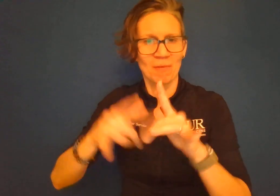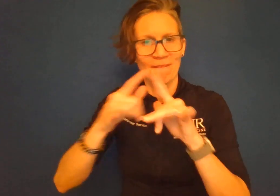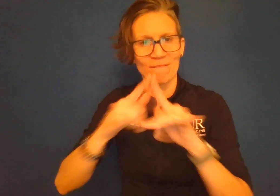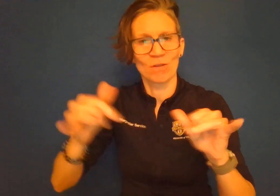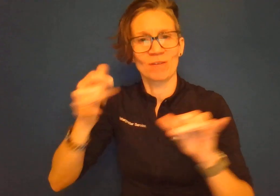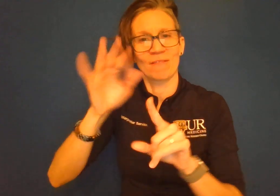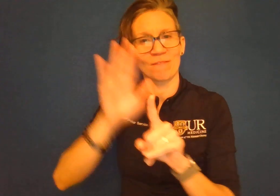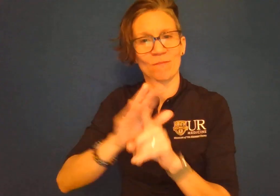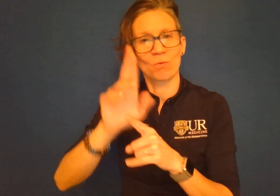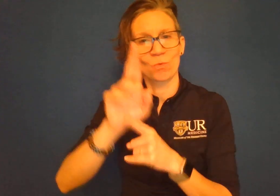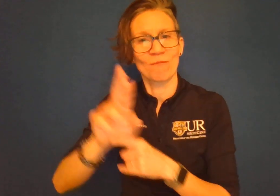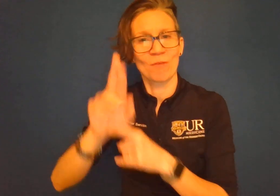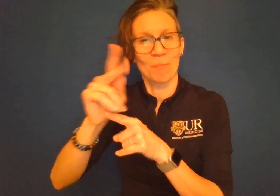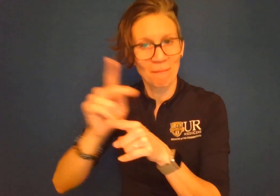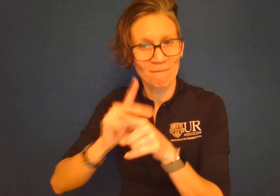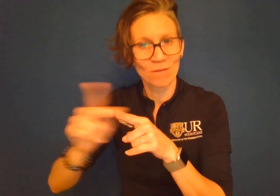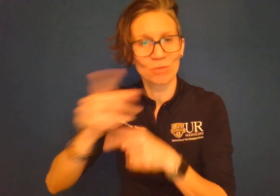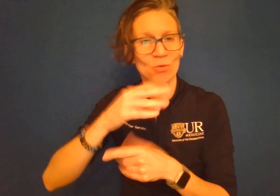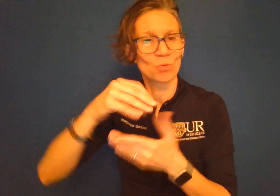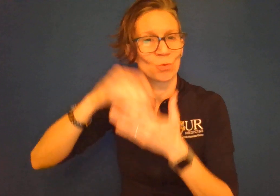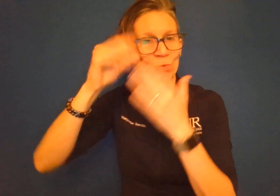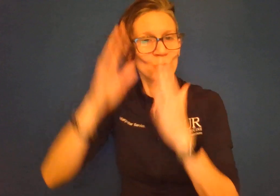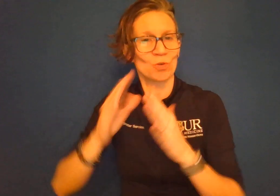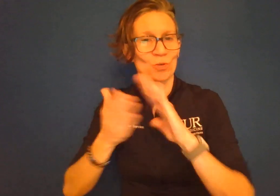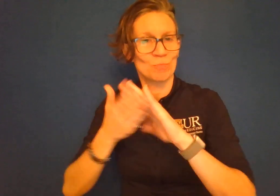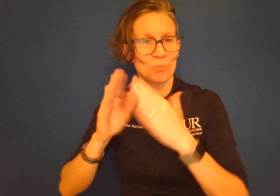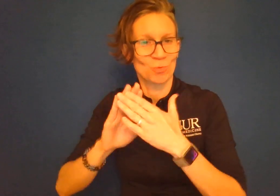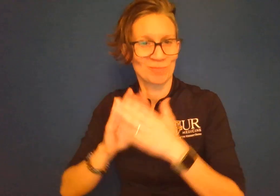the diversity of UR professional and learner community.